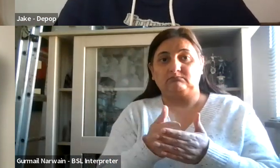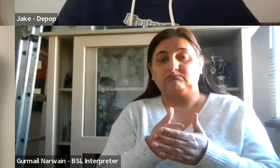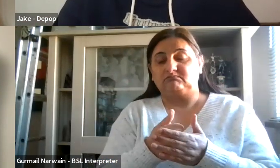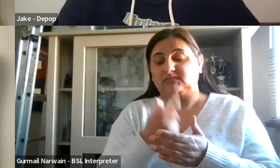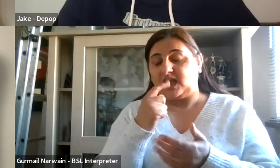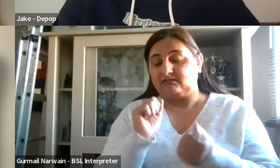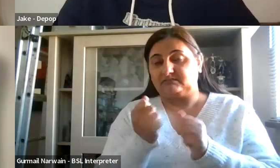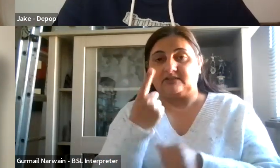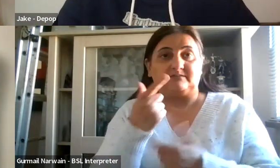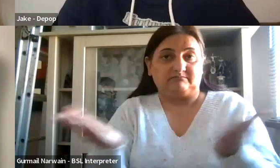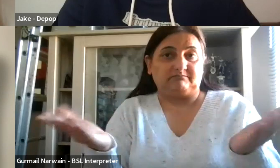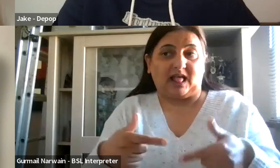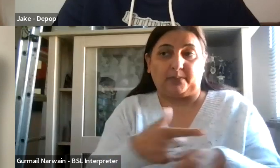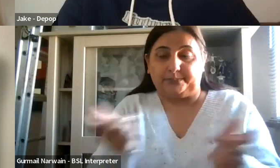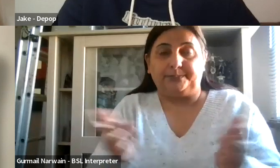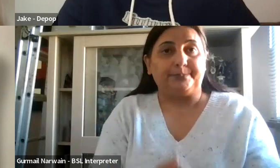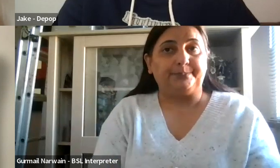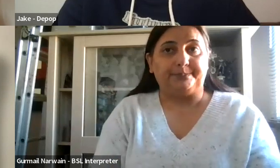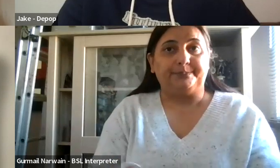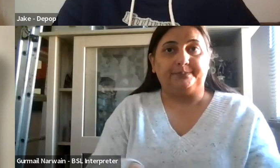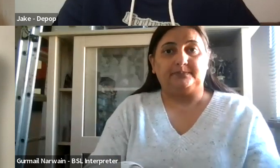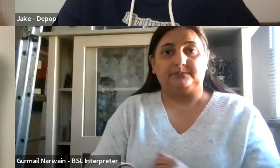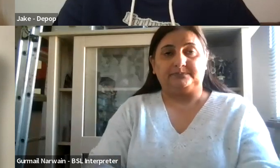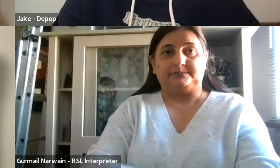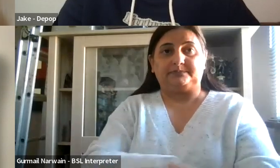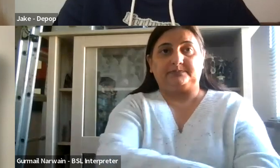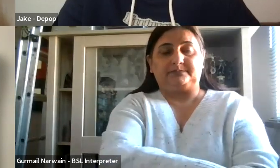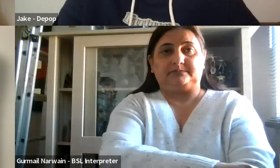To rent it. It's something we have and can accommodate for. Brill. I was looking to see if there's anything in the Q and A.